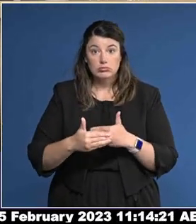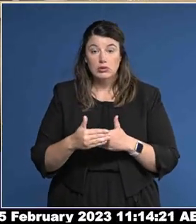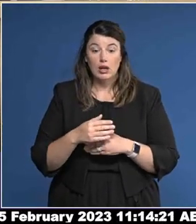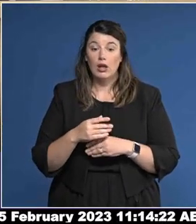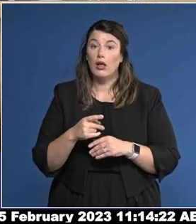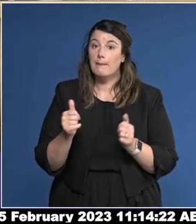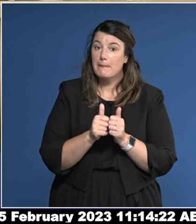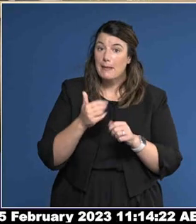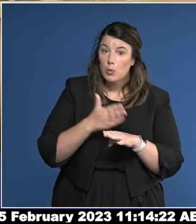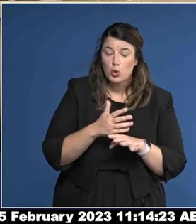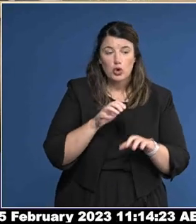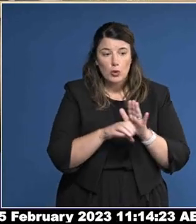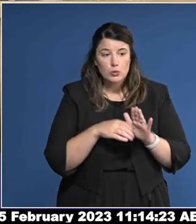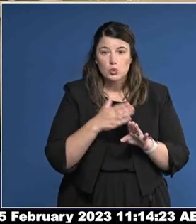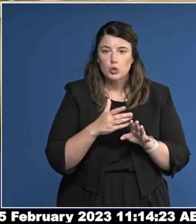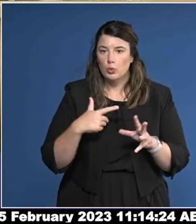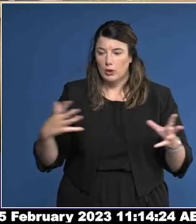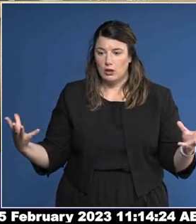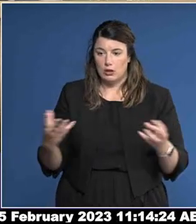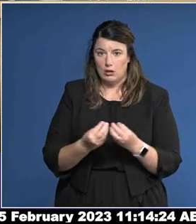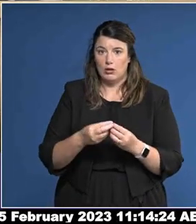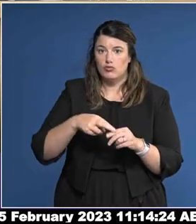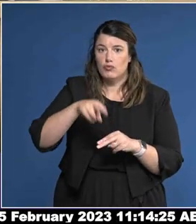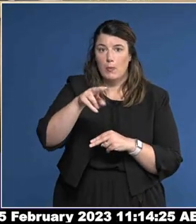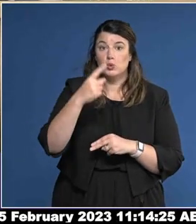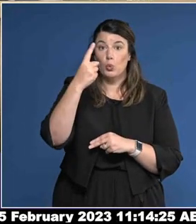we can actually do centrally and take that burden off the team leaders.